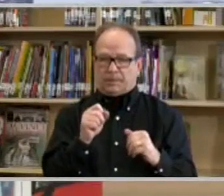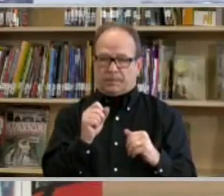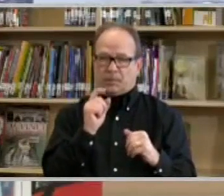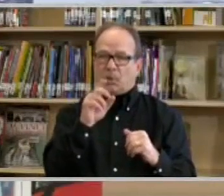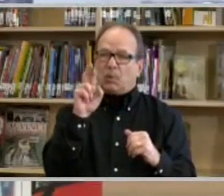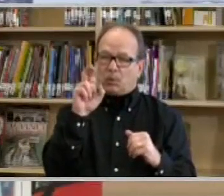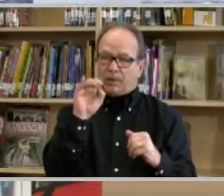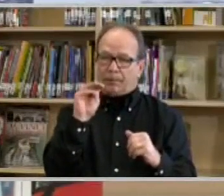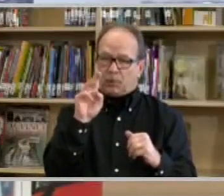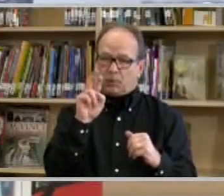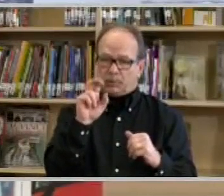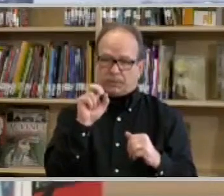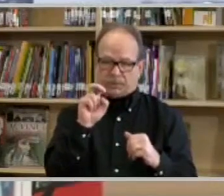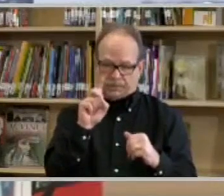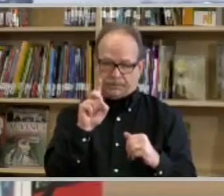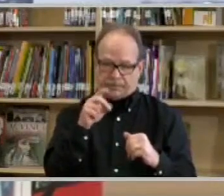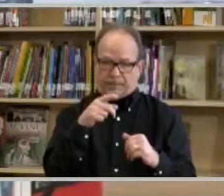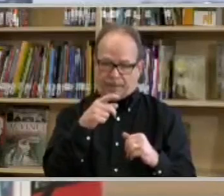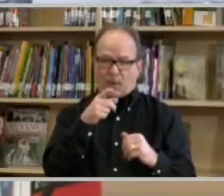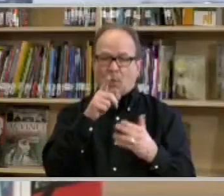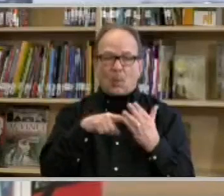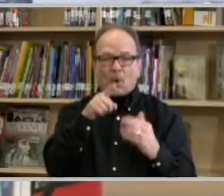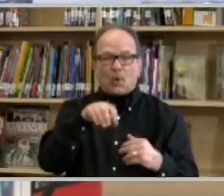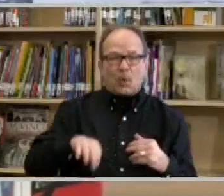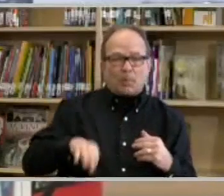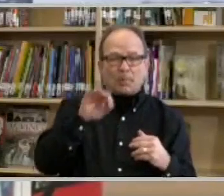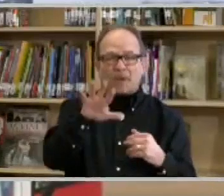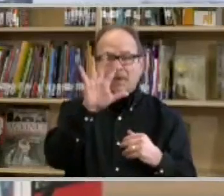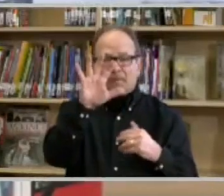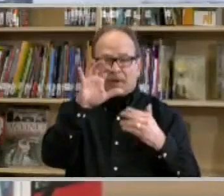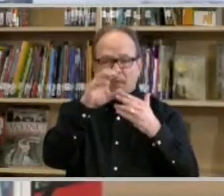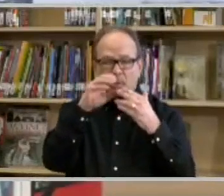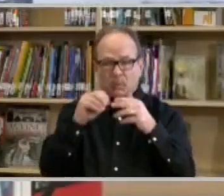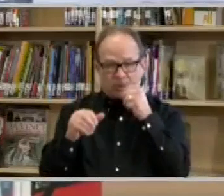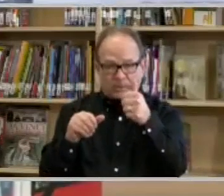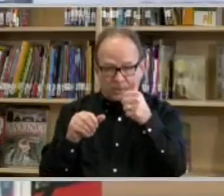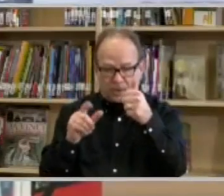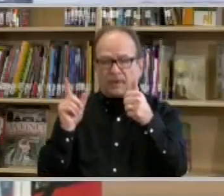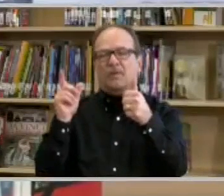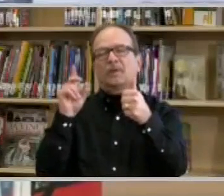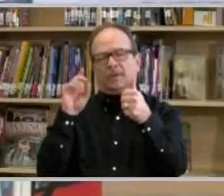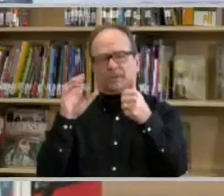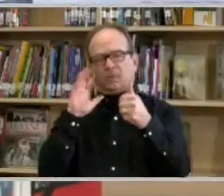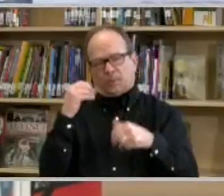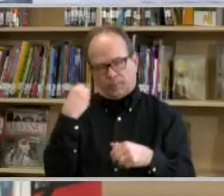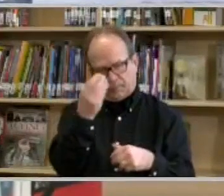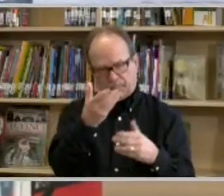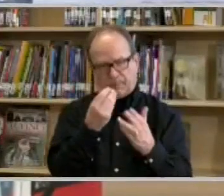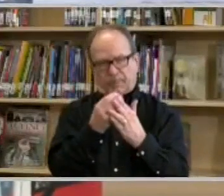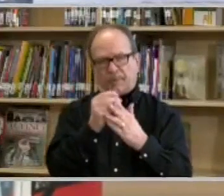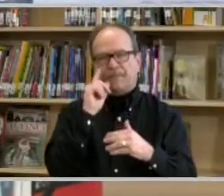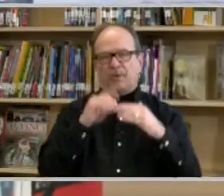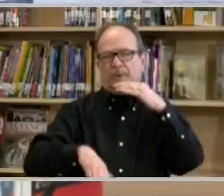UP TO $500. UP TO $500 AND AND IT'S WORKING VERY WELL.